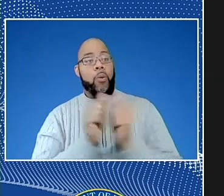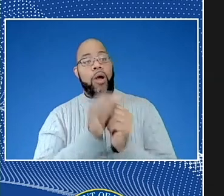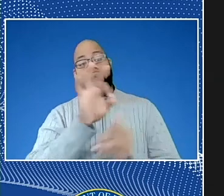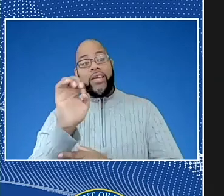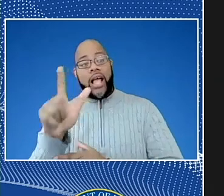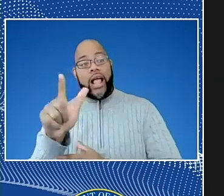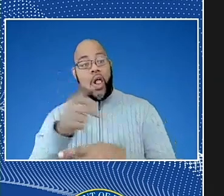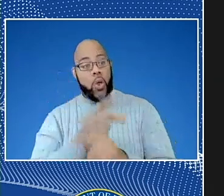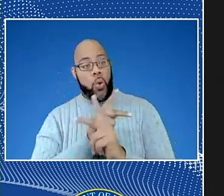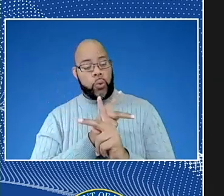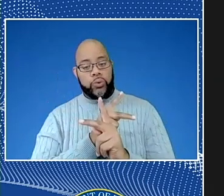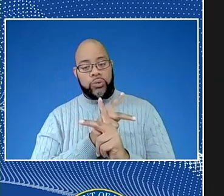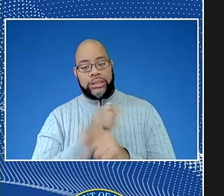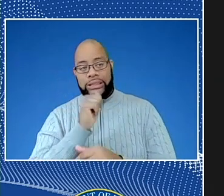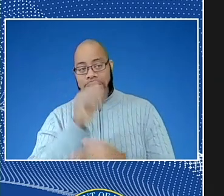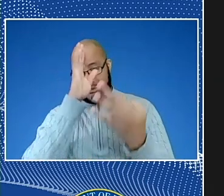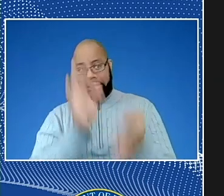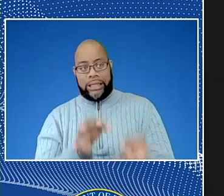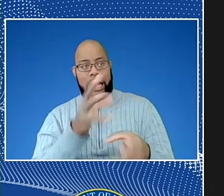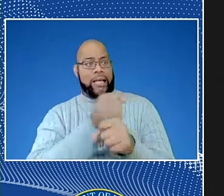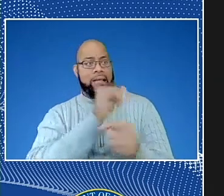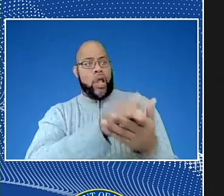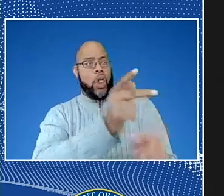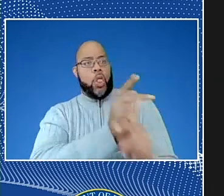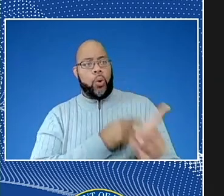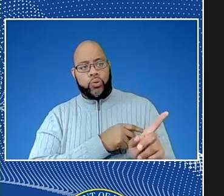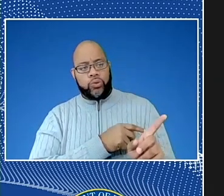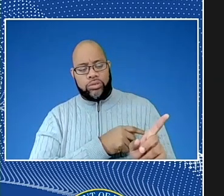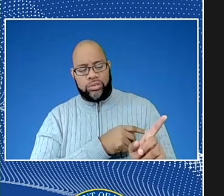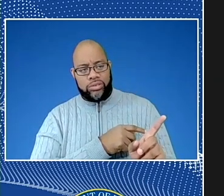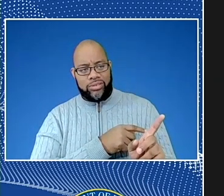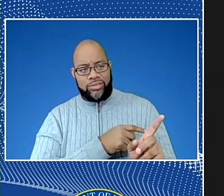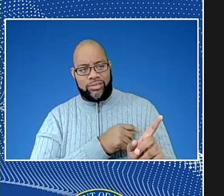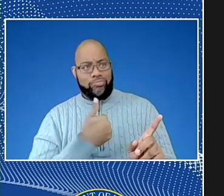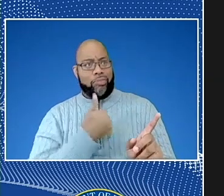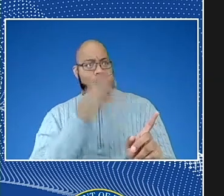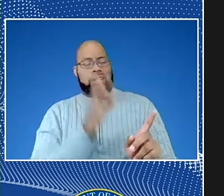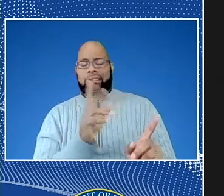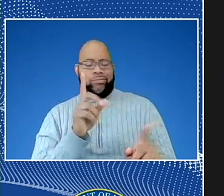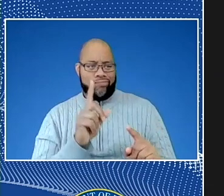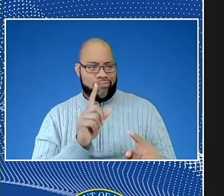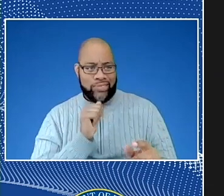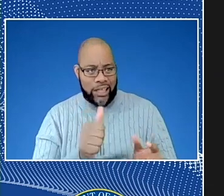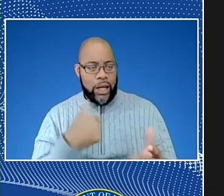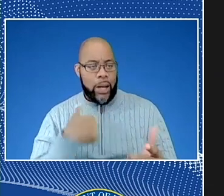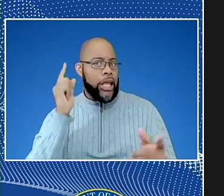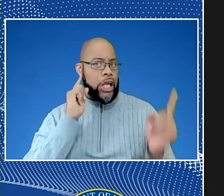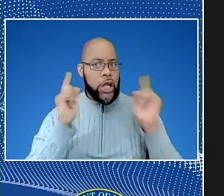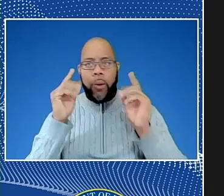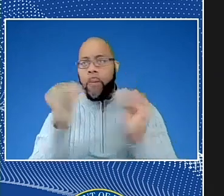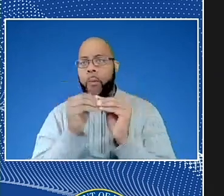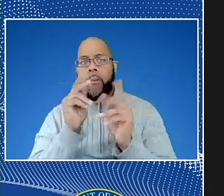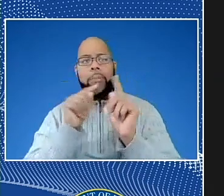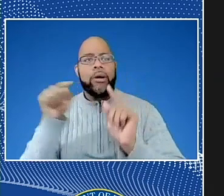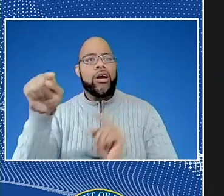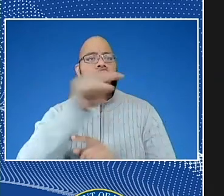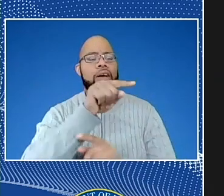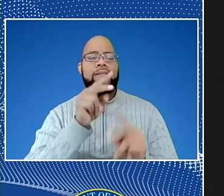didn't decide to get those loans. And I just am hearing more and more from folks who are very exasperated that they